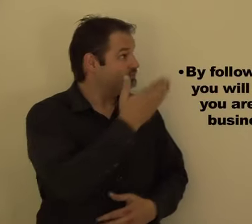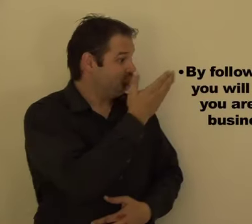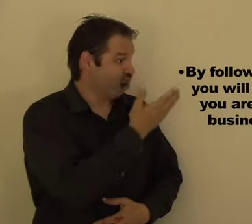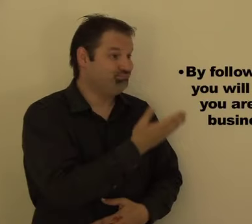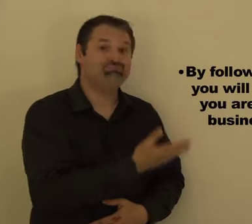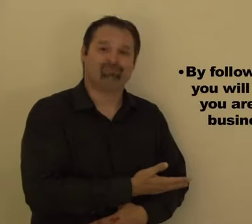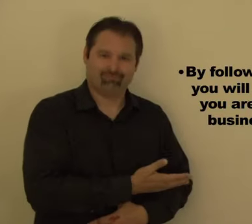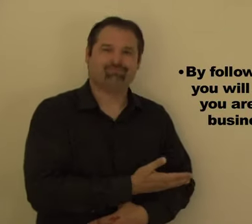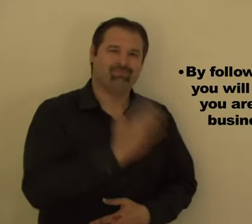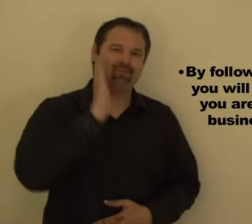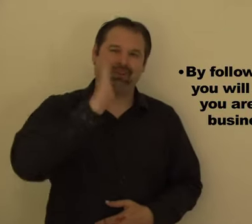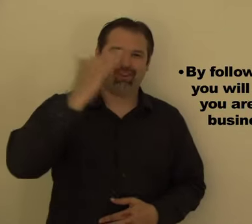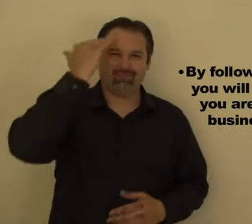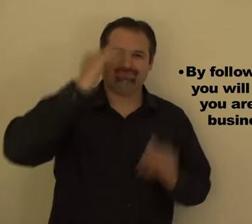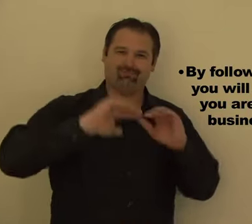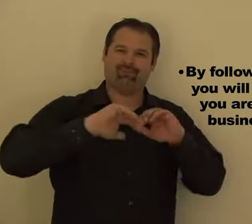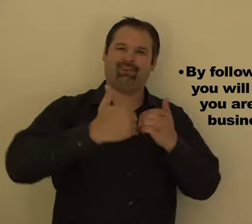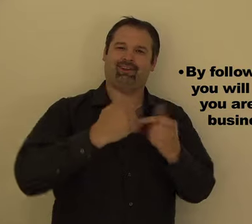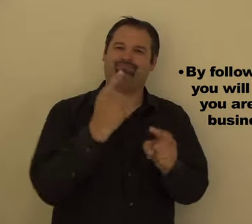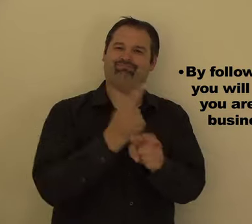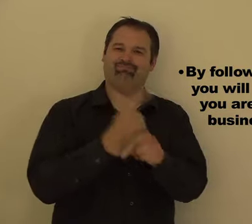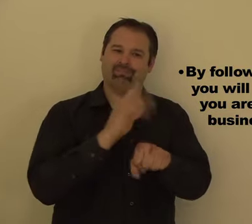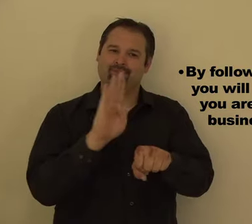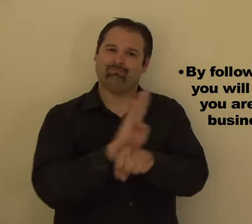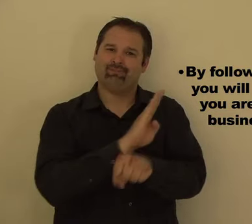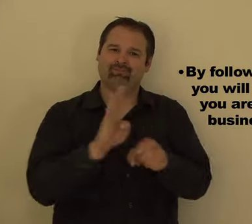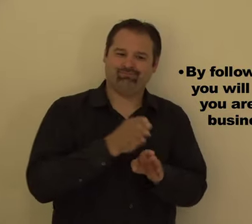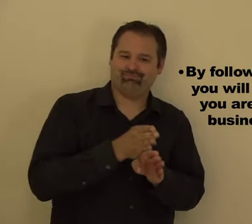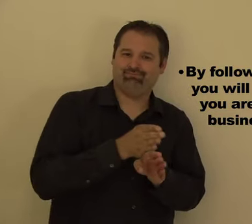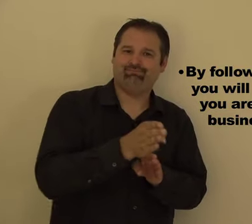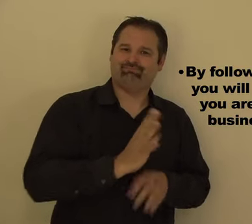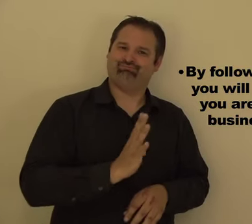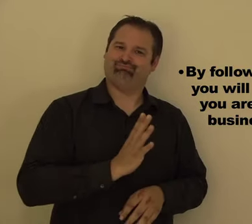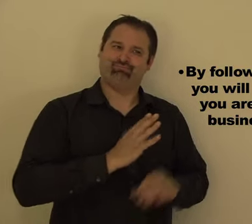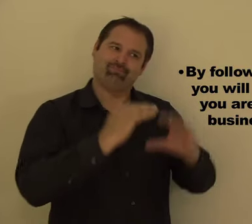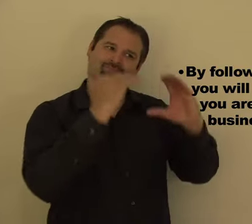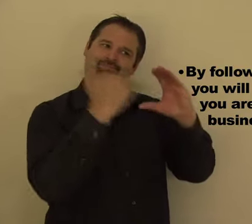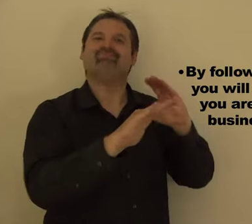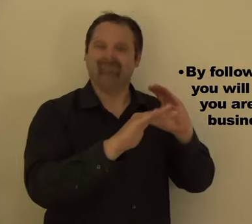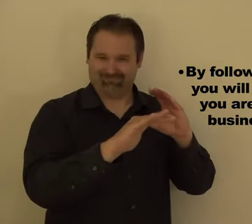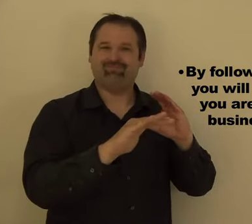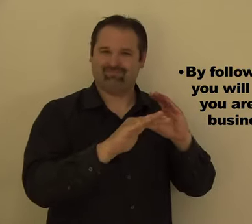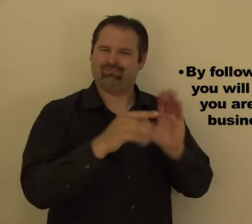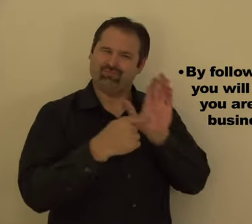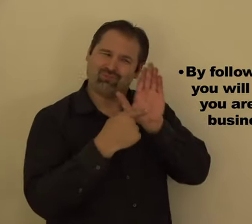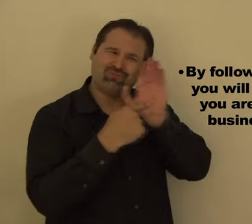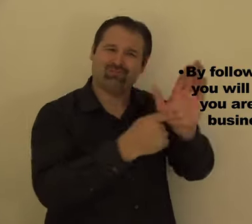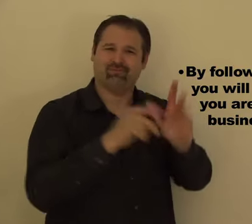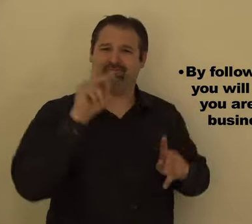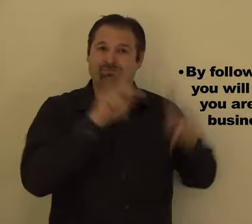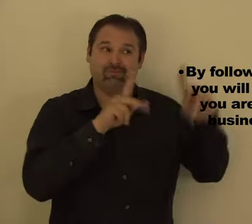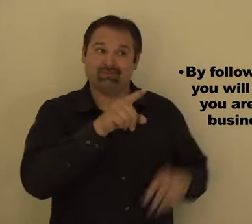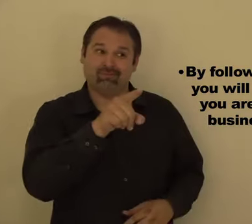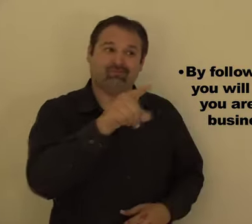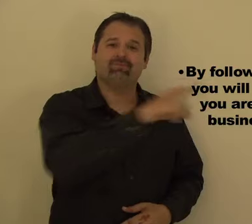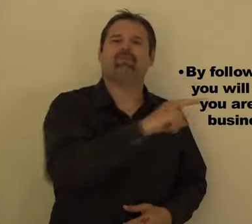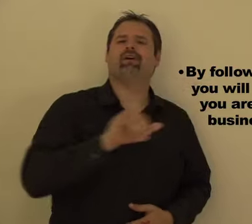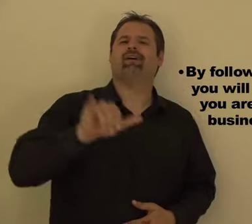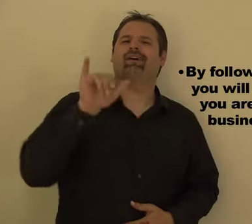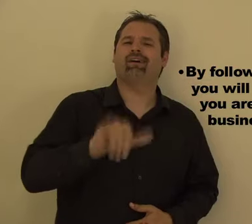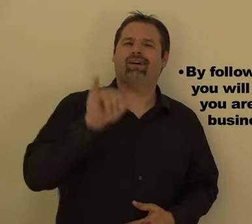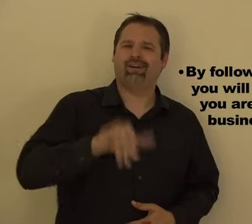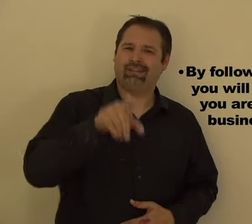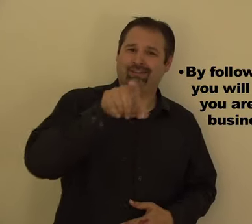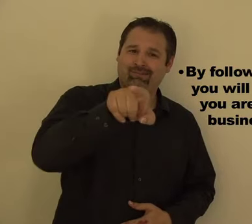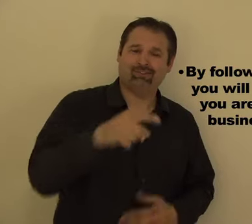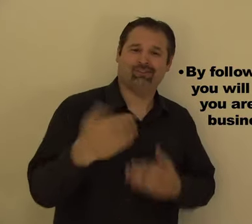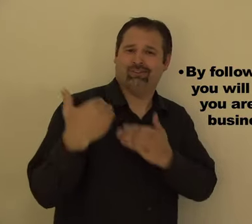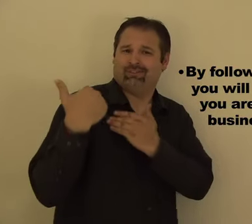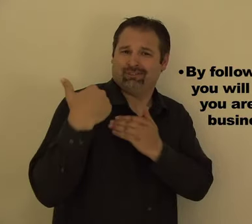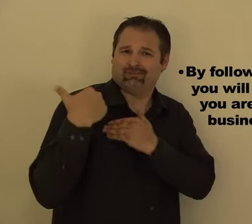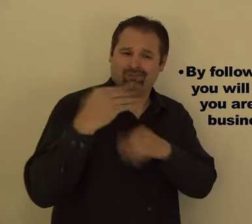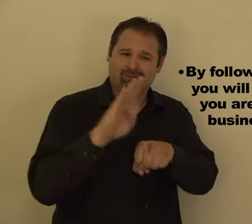you are a responsible business professional who is capable of conducting business via email.